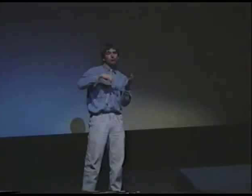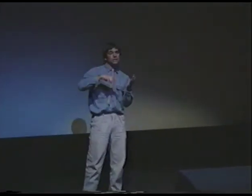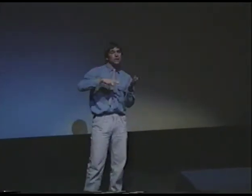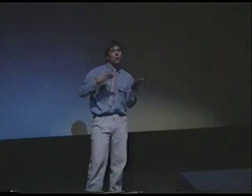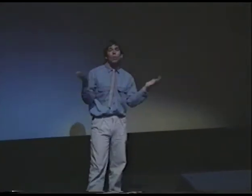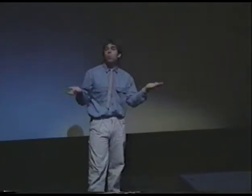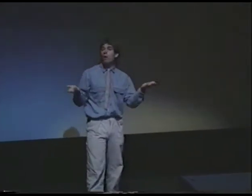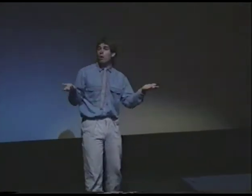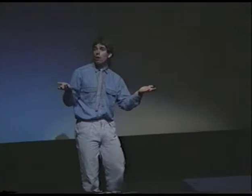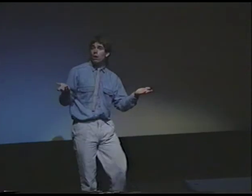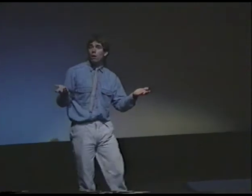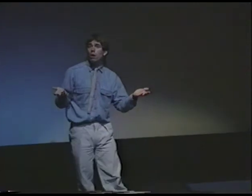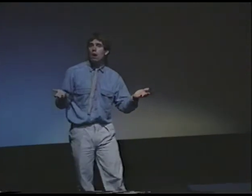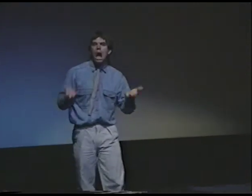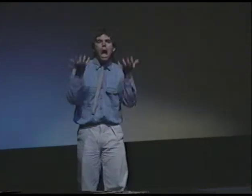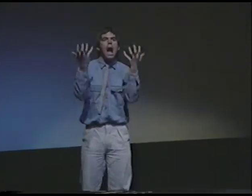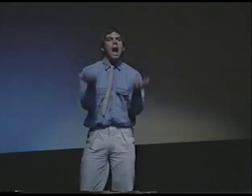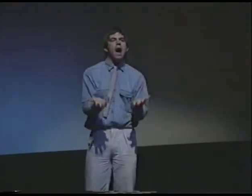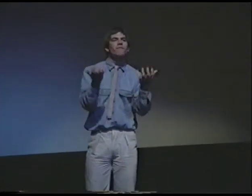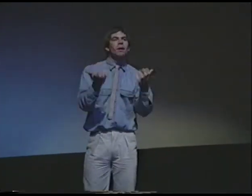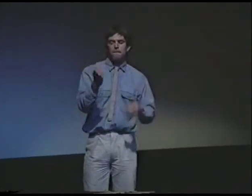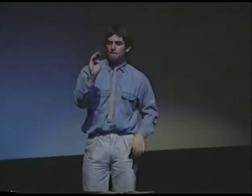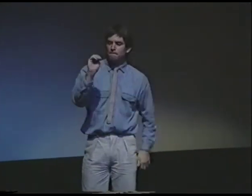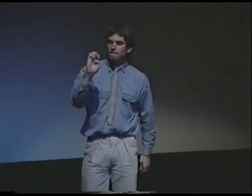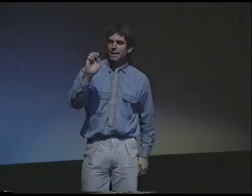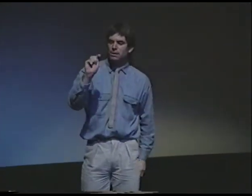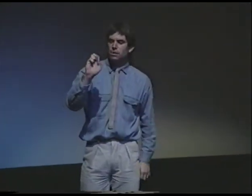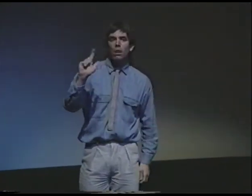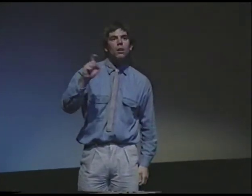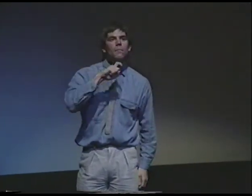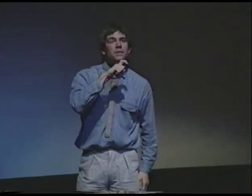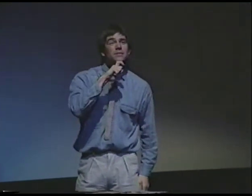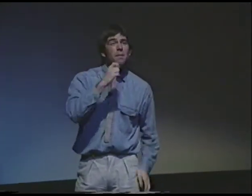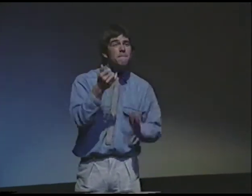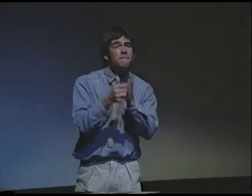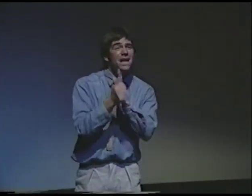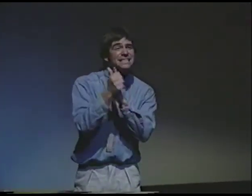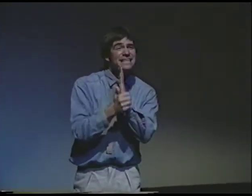And all of us love to read this magazine called Heavy Metal.